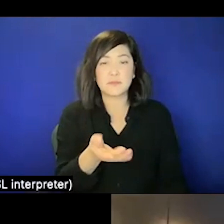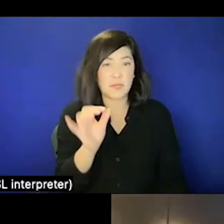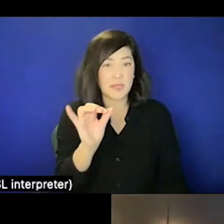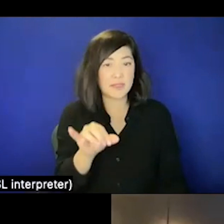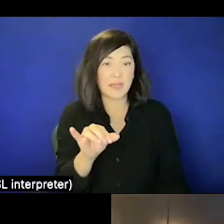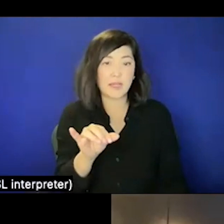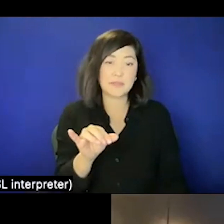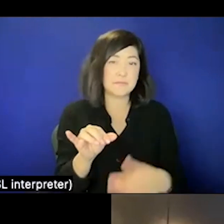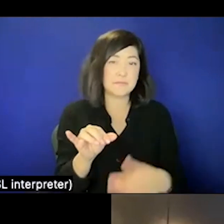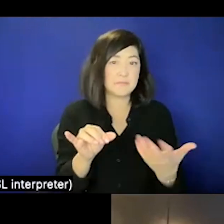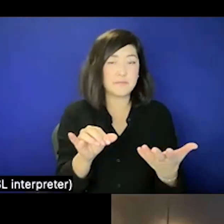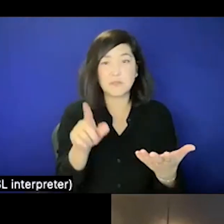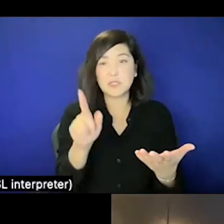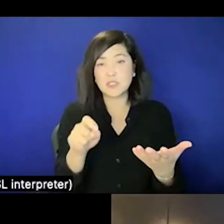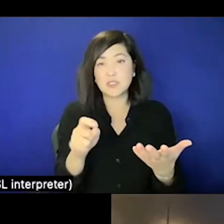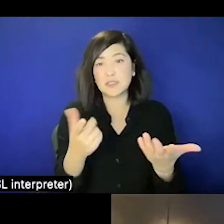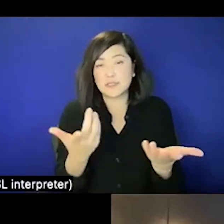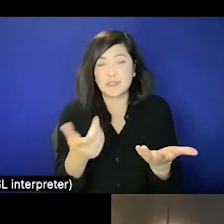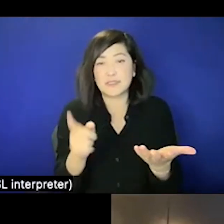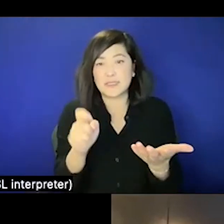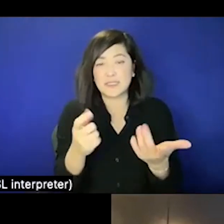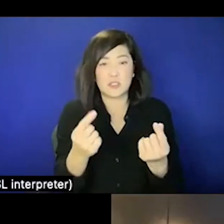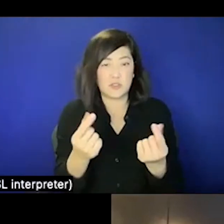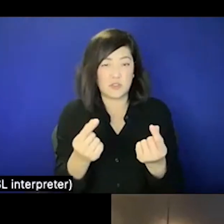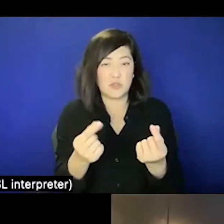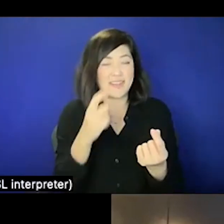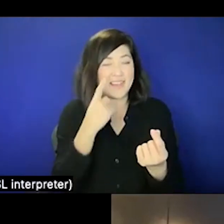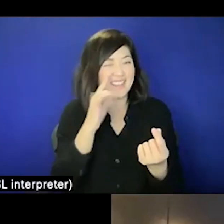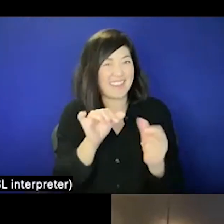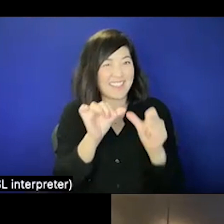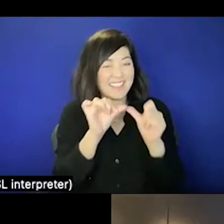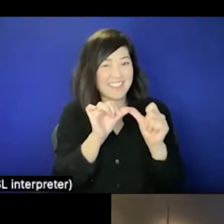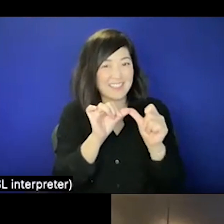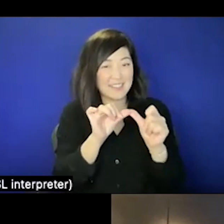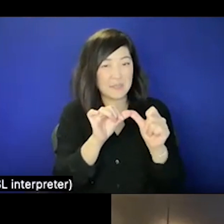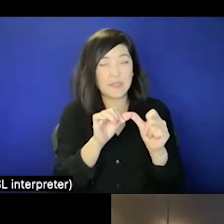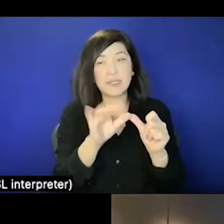want to get your arms around. And I think that sustainability would be a driving force on that.